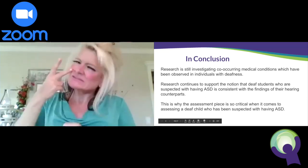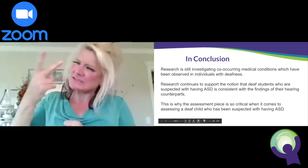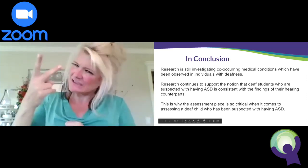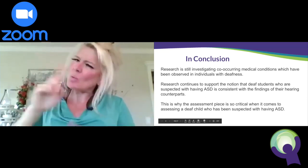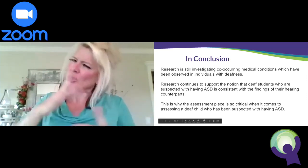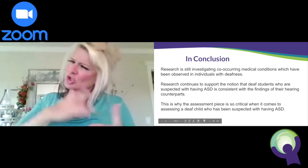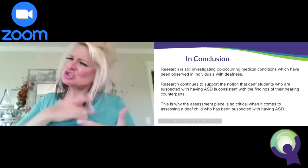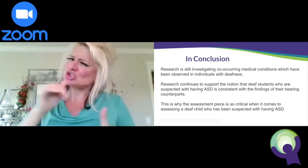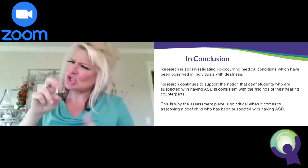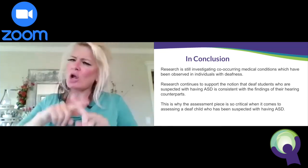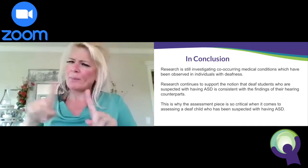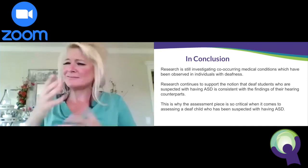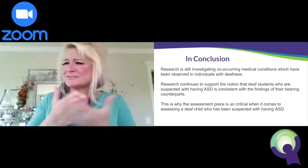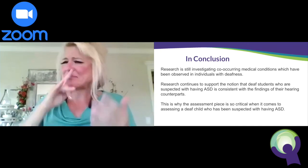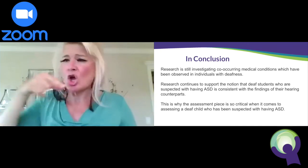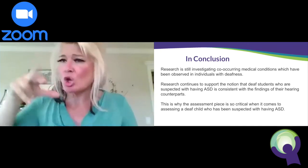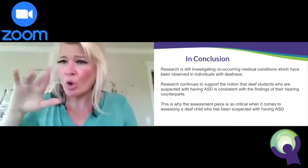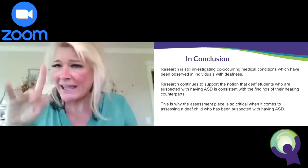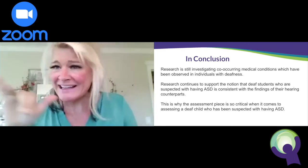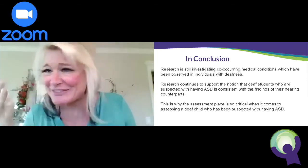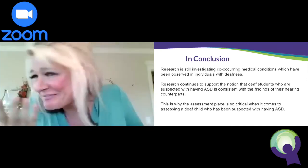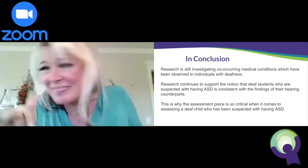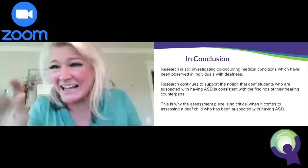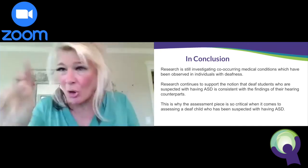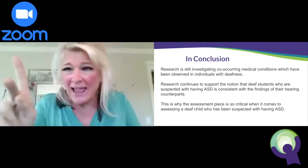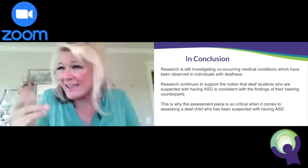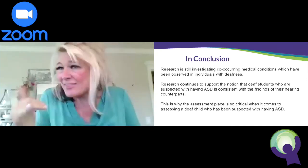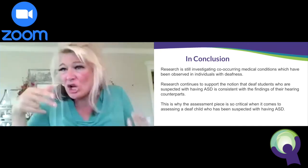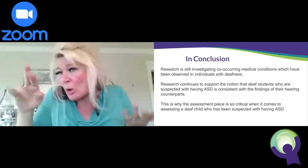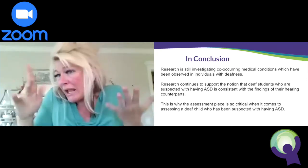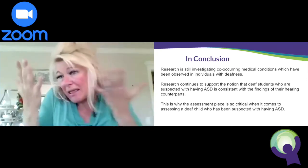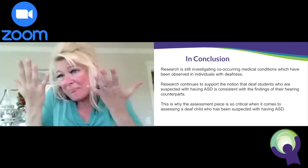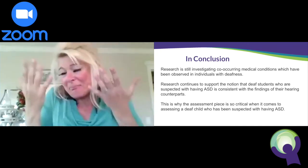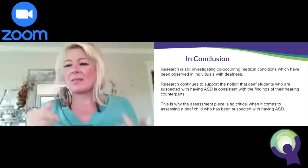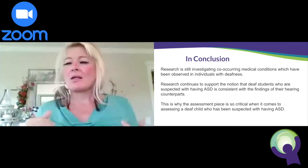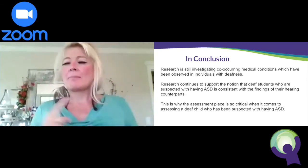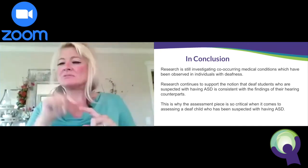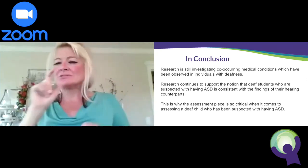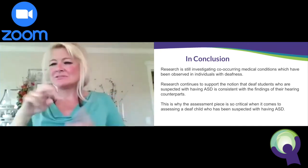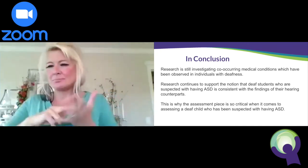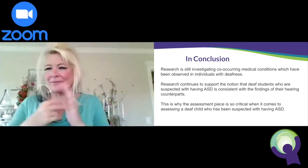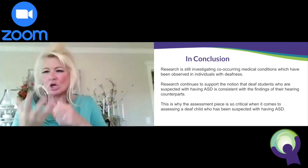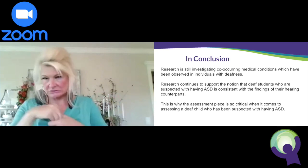they're interacting and consider those communication needs and be sensitive to that. If it doesn't work,